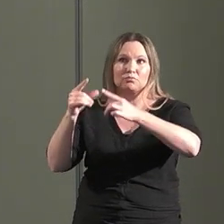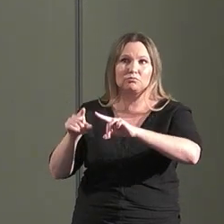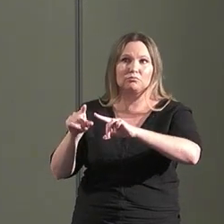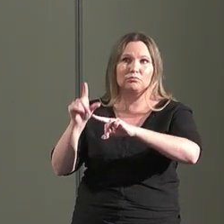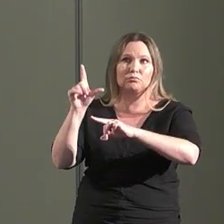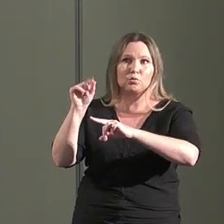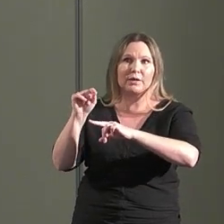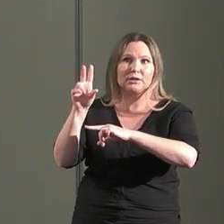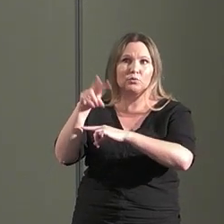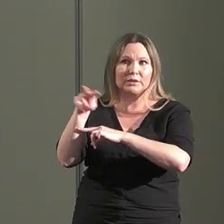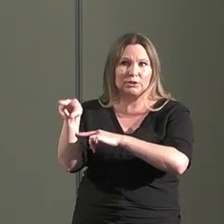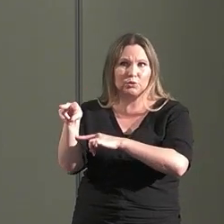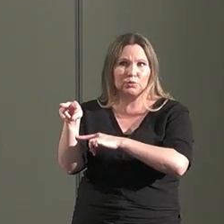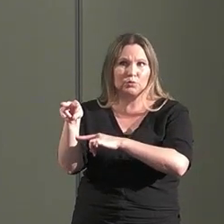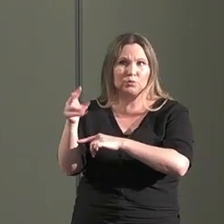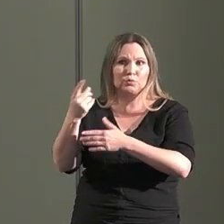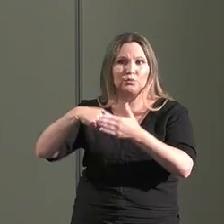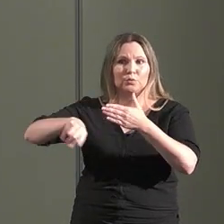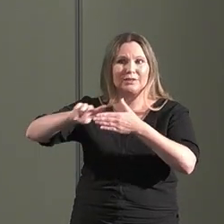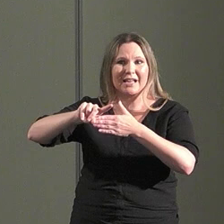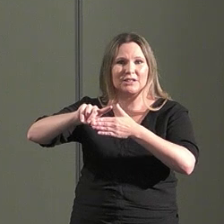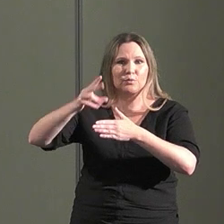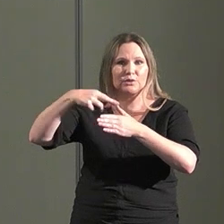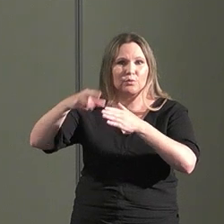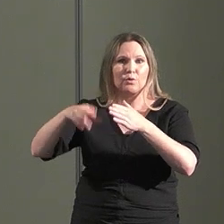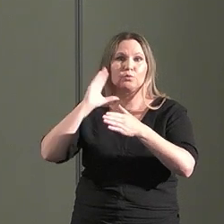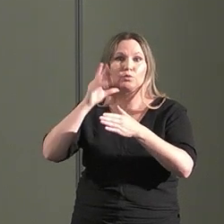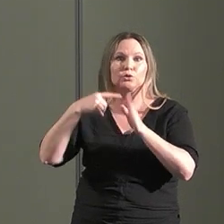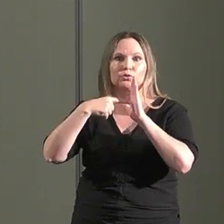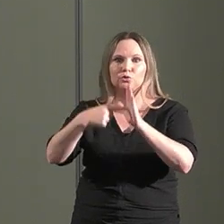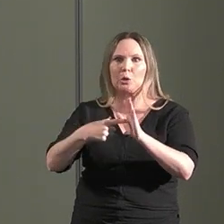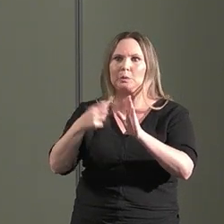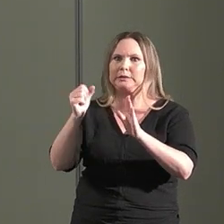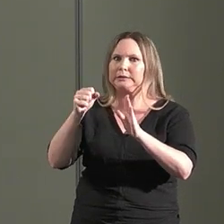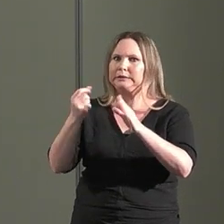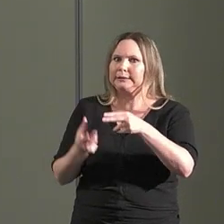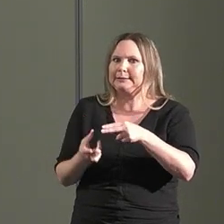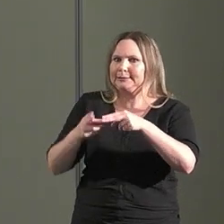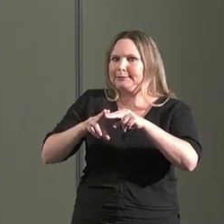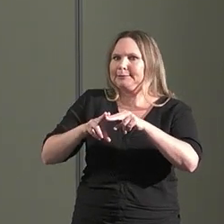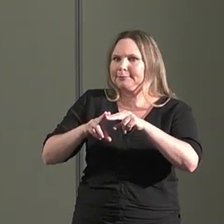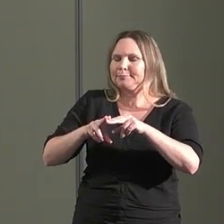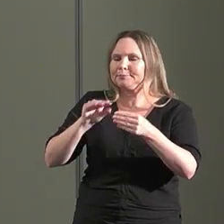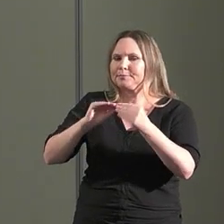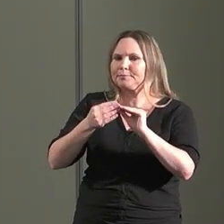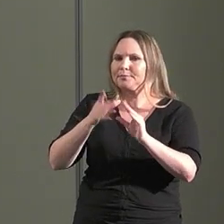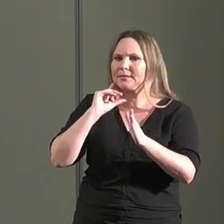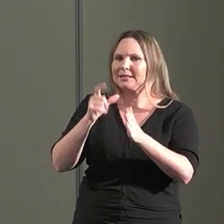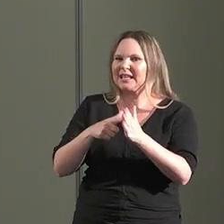This year, it is next week's results it will show it went up. Detected errors.